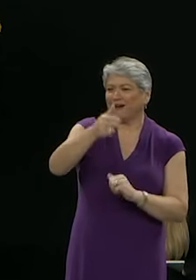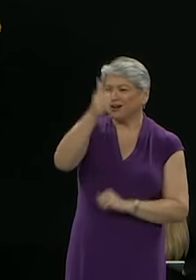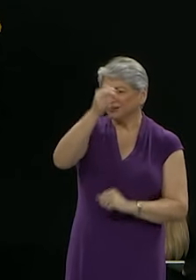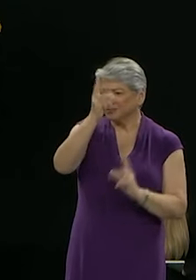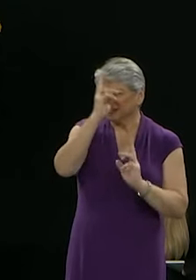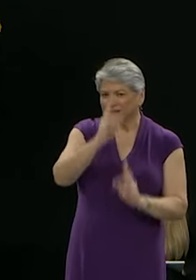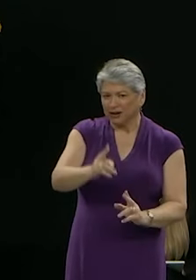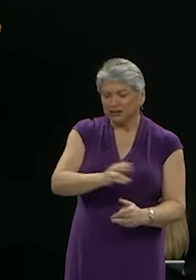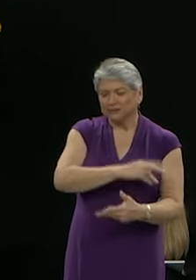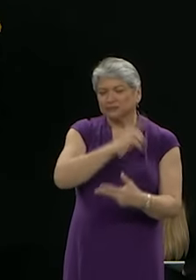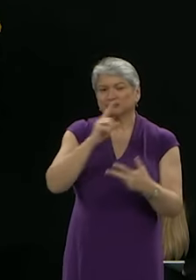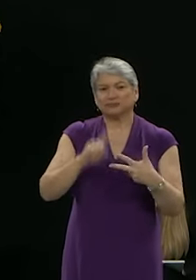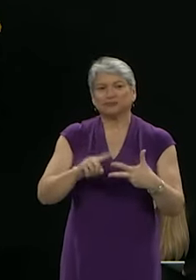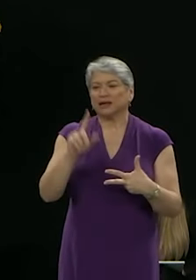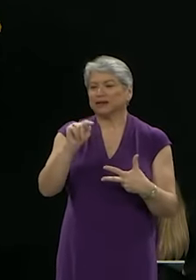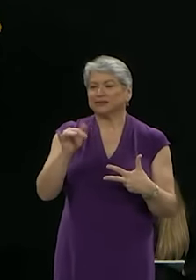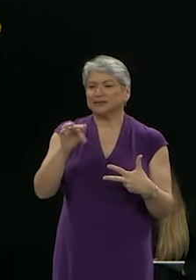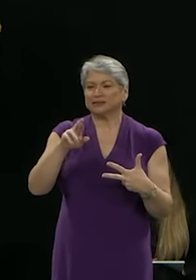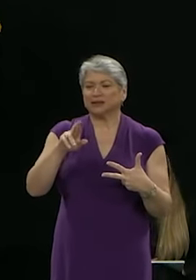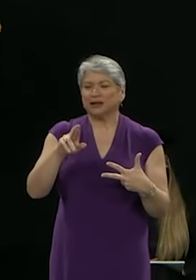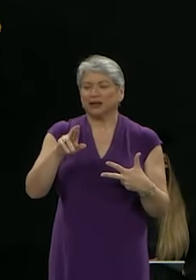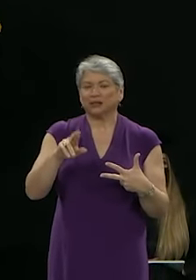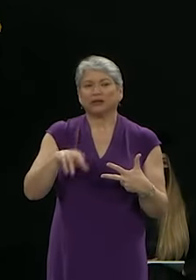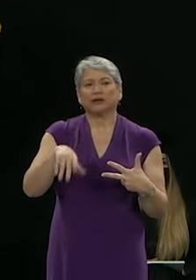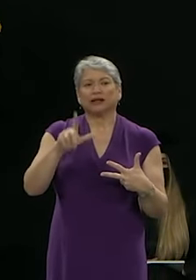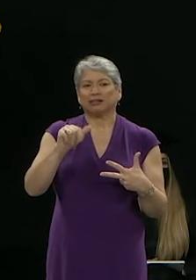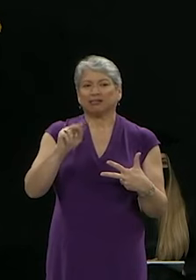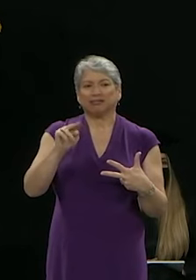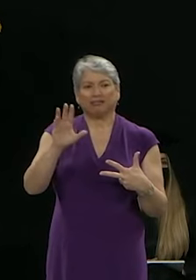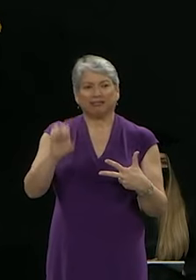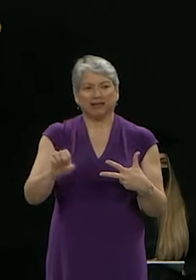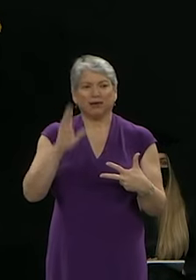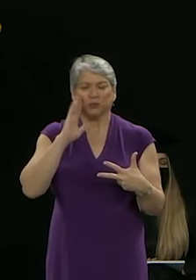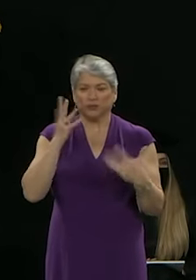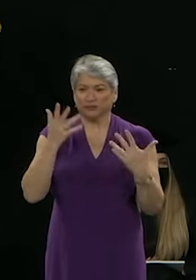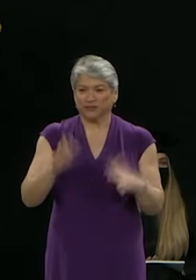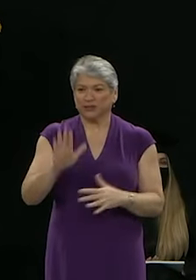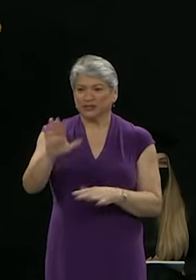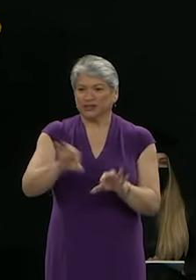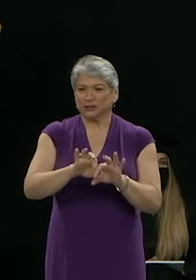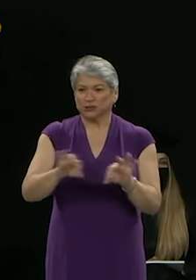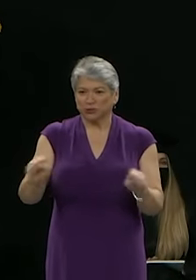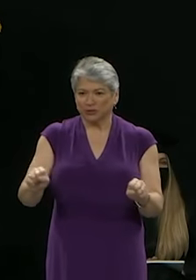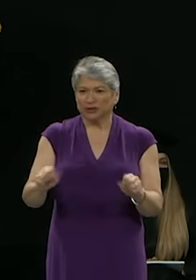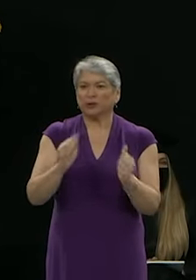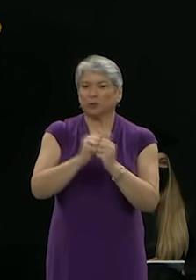Mr. Tyler Grey Lantz will complete his degree with Honors.